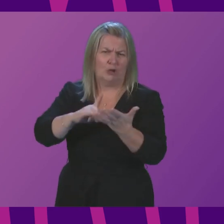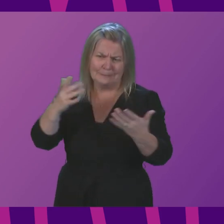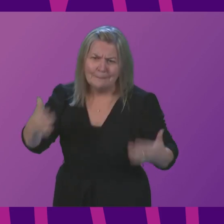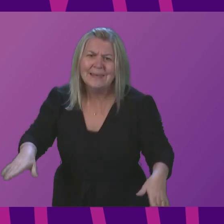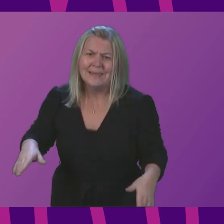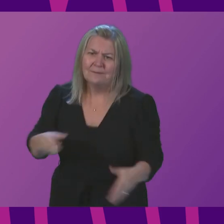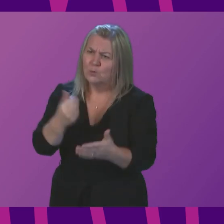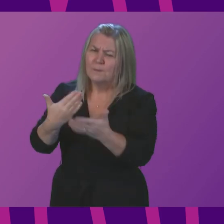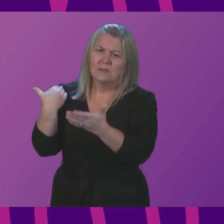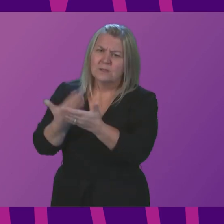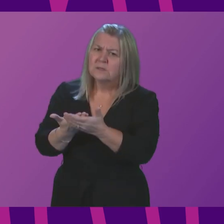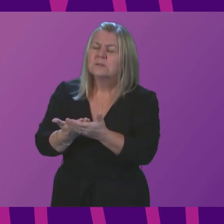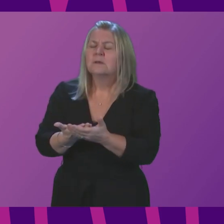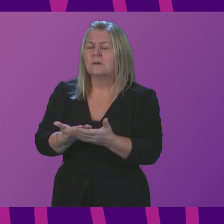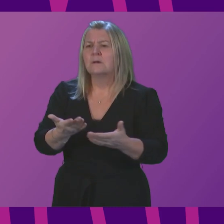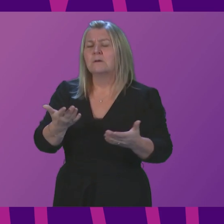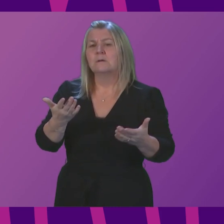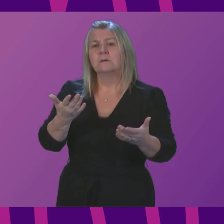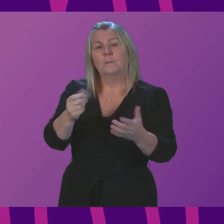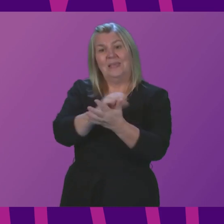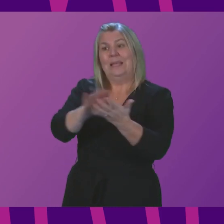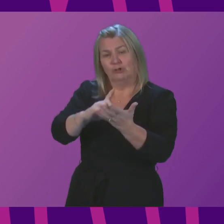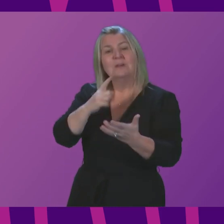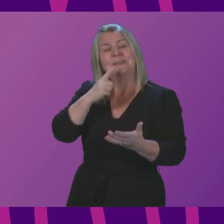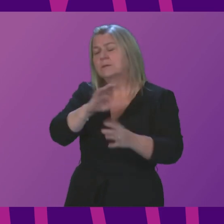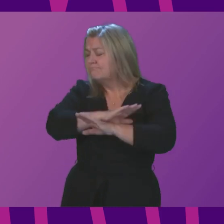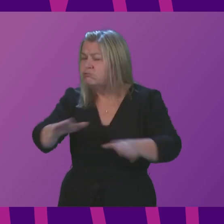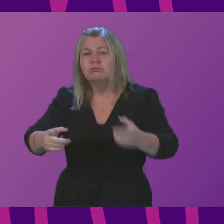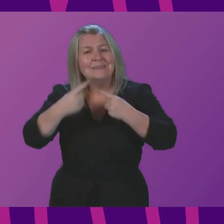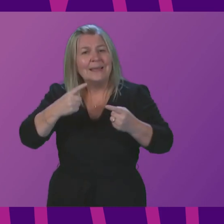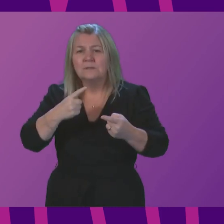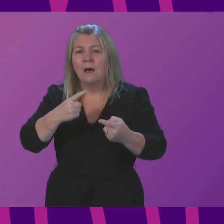Public Health Scotland has made it absolutely clear that no data was withheld. Data on deaths